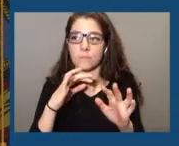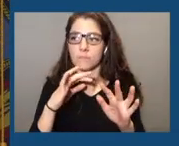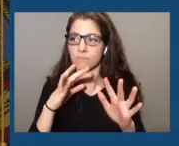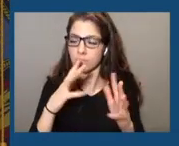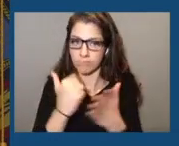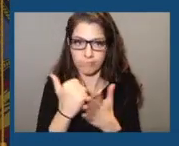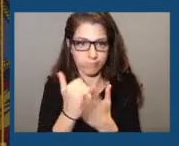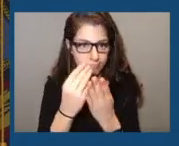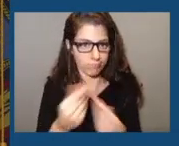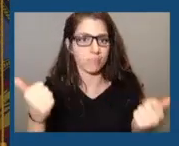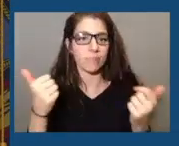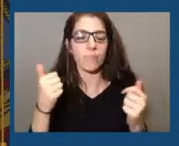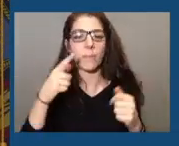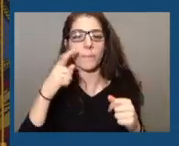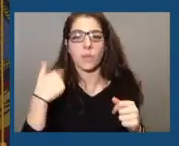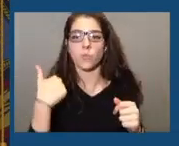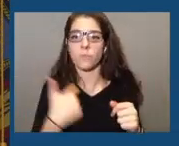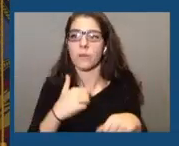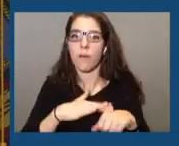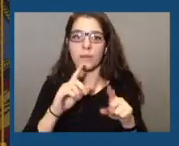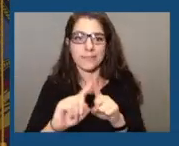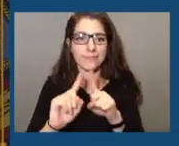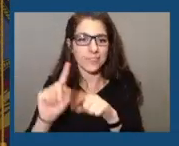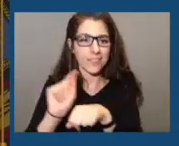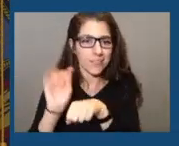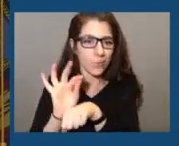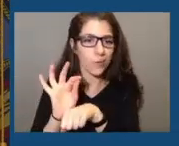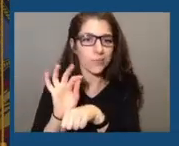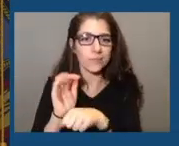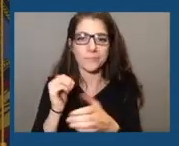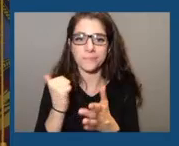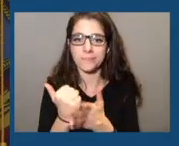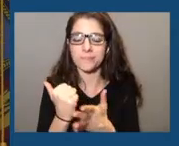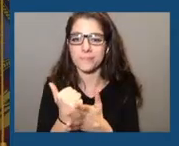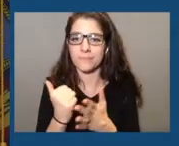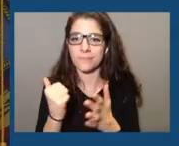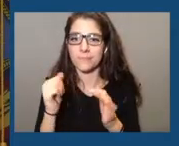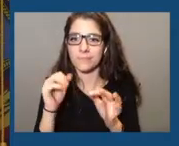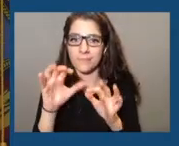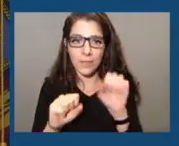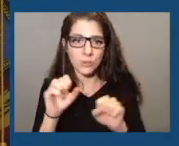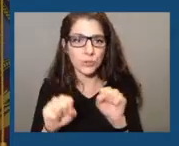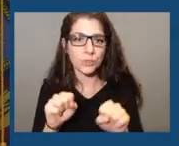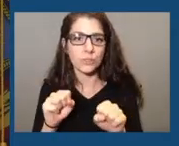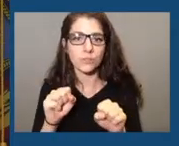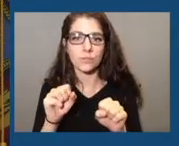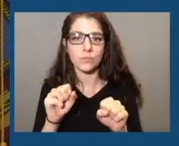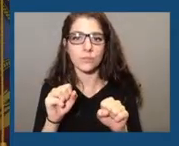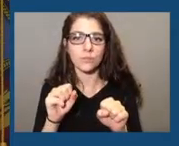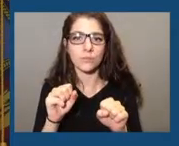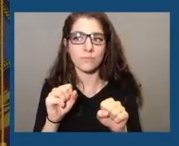So because we've been on so many task force, we're able to help catch a long fu